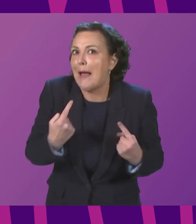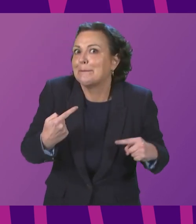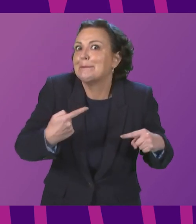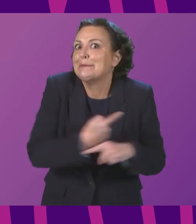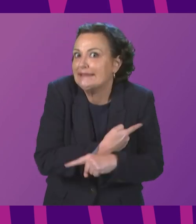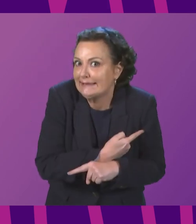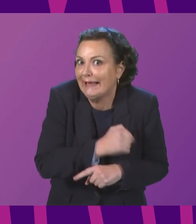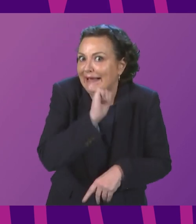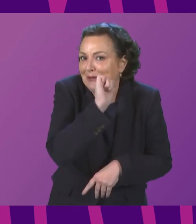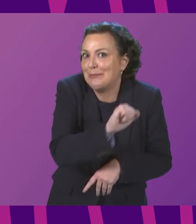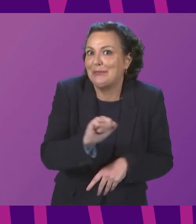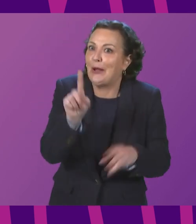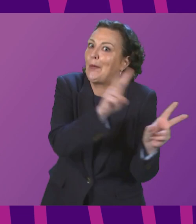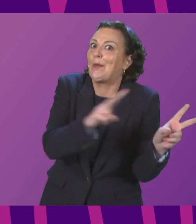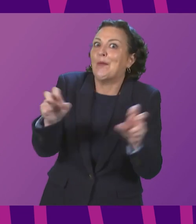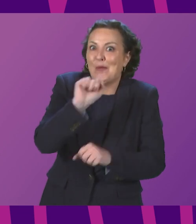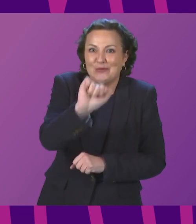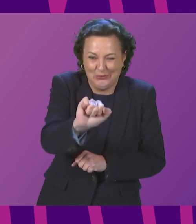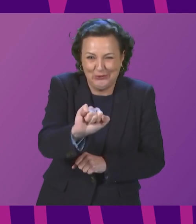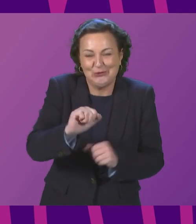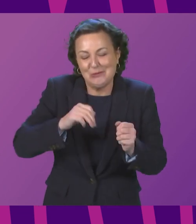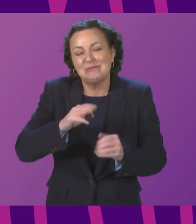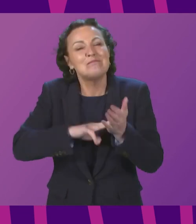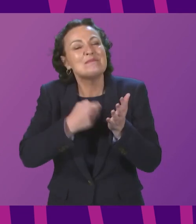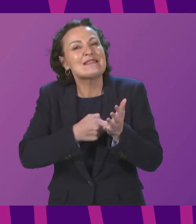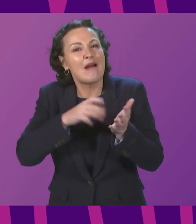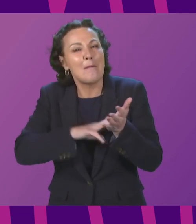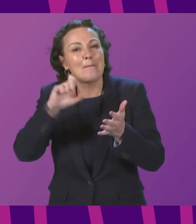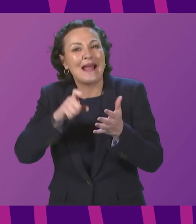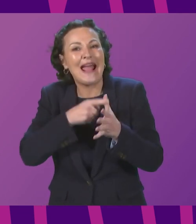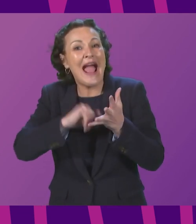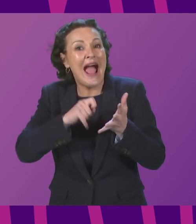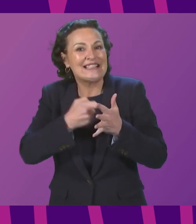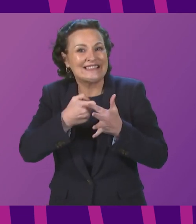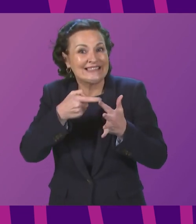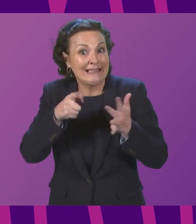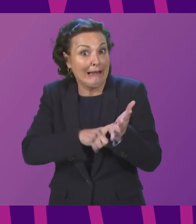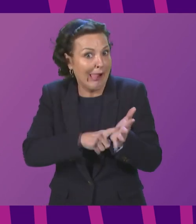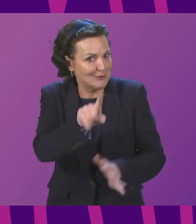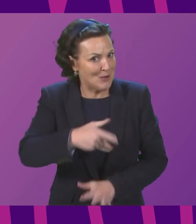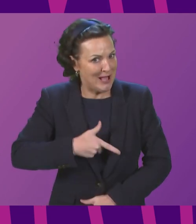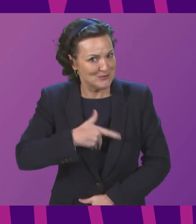for that and take this opportunity to do it publicly, as well. I will take care not to do that inadvertently again today.